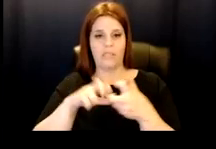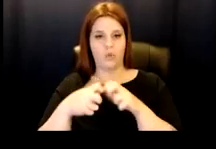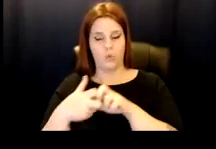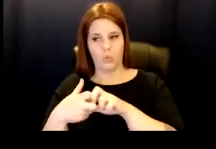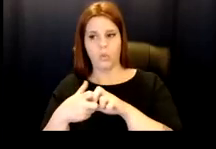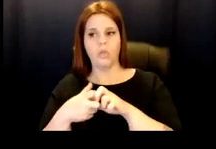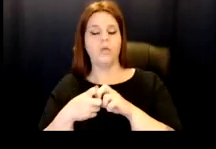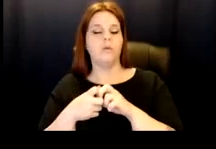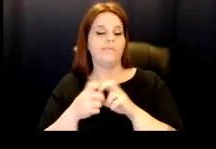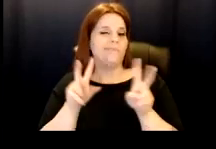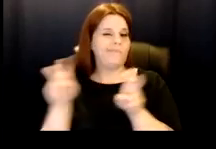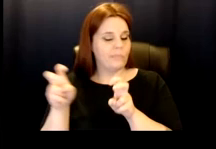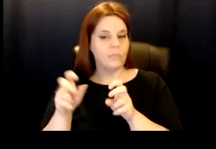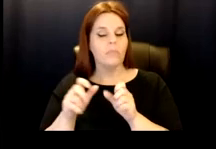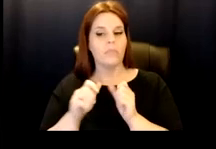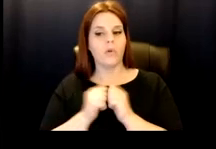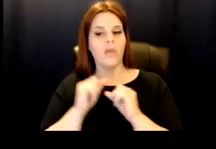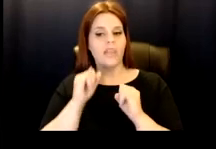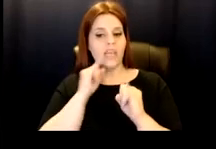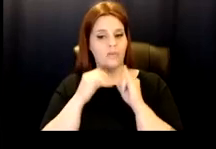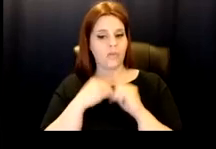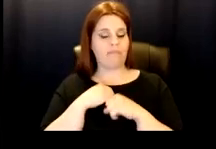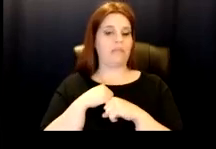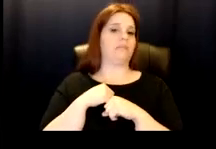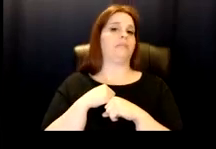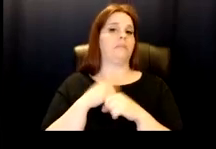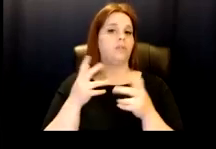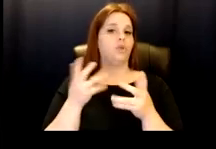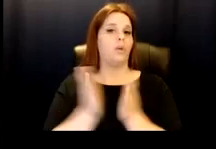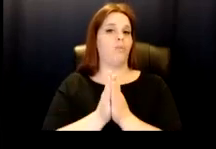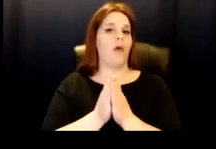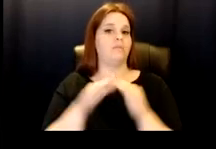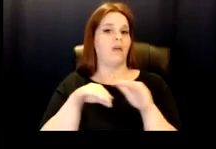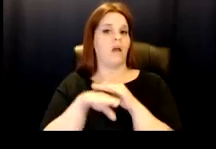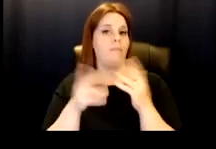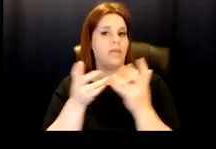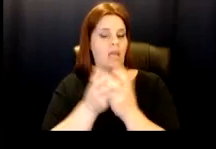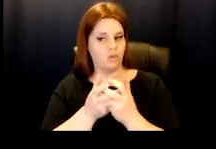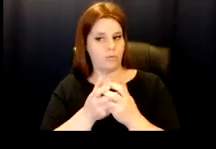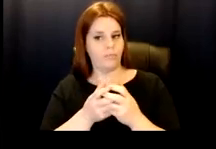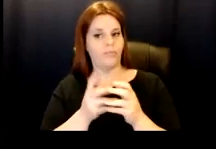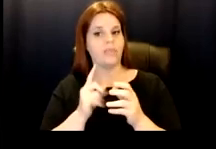but interviewees having a reluctance to request accommodation. Significant anxiety from youth